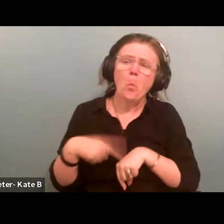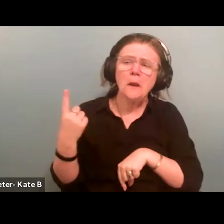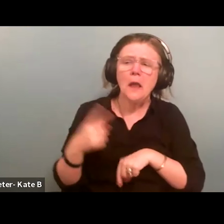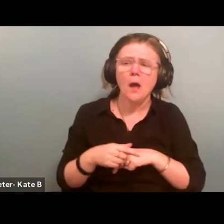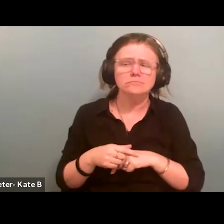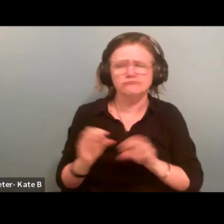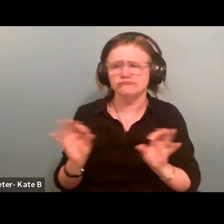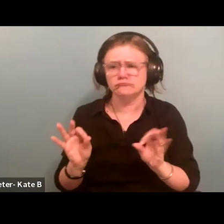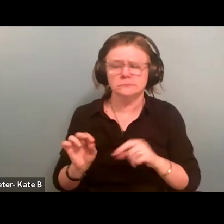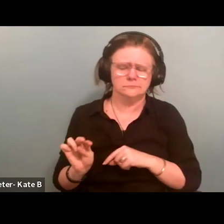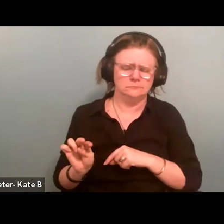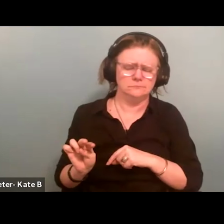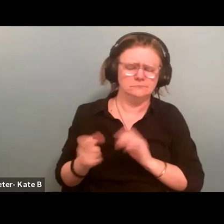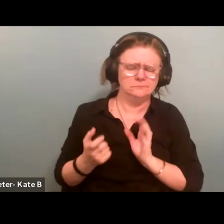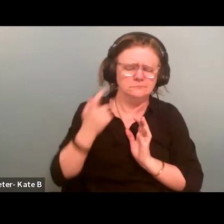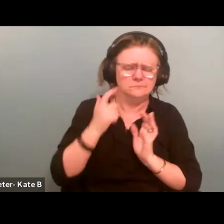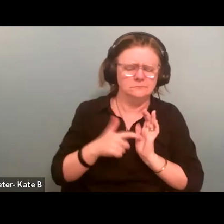but if you have any concerns, your best bet